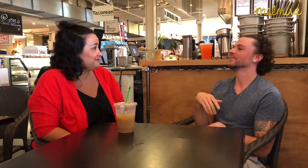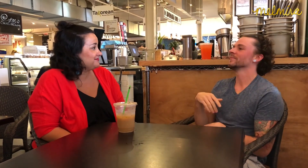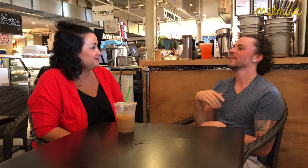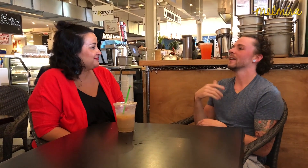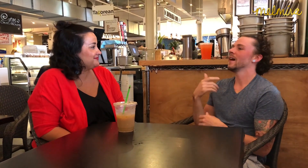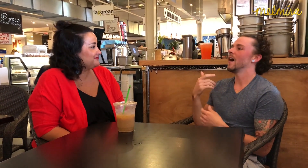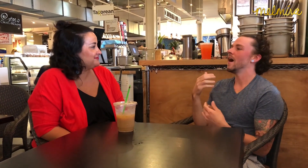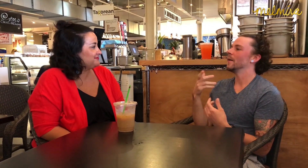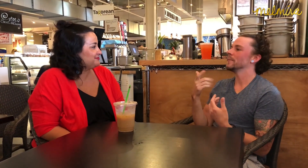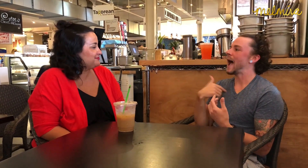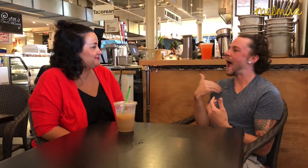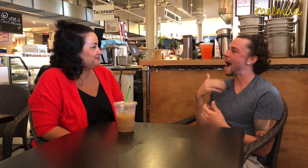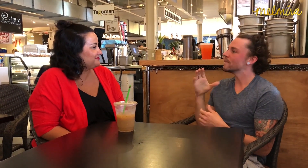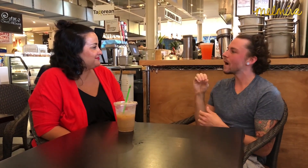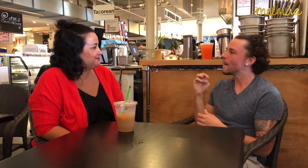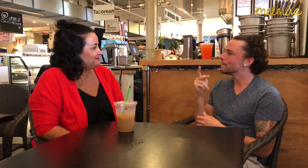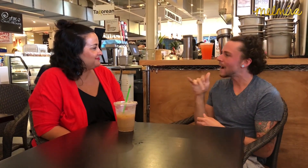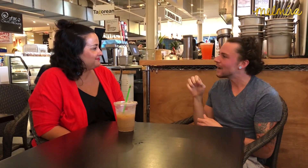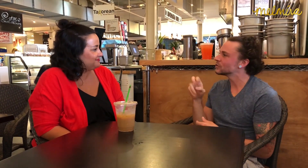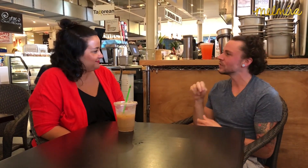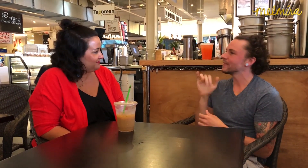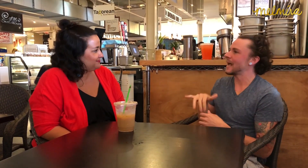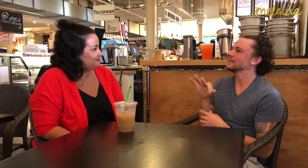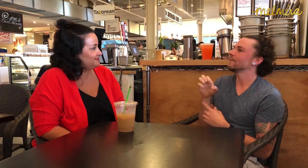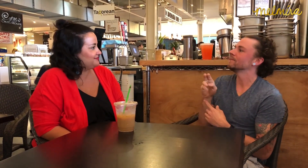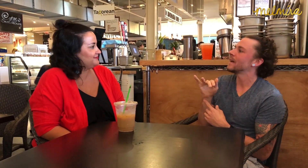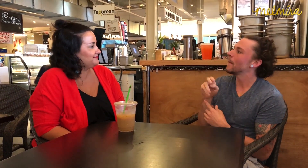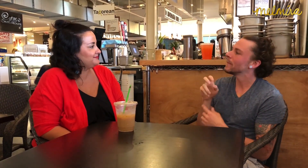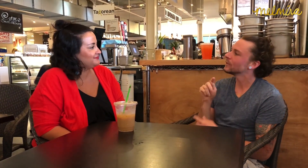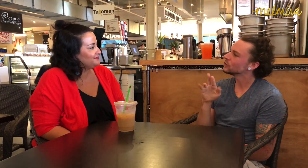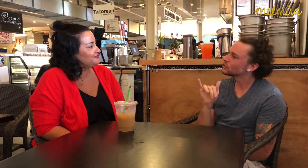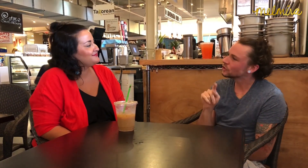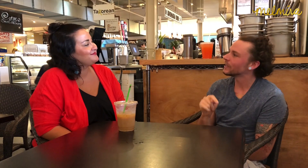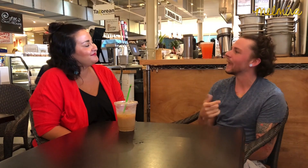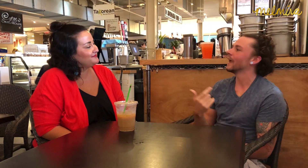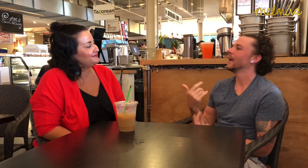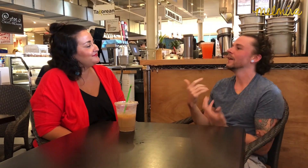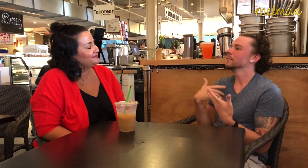I have compassion and that's a feminine trait.